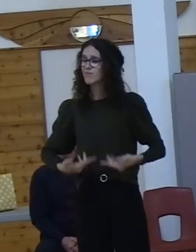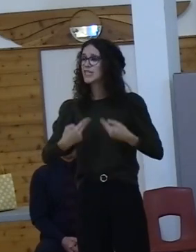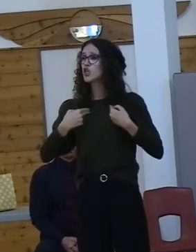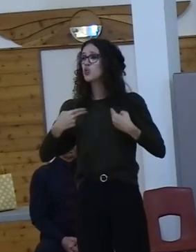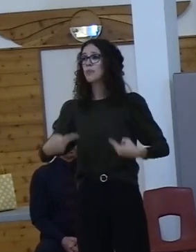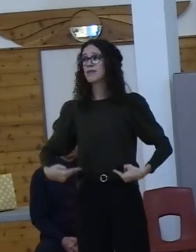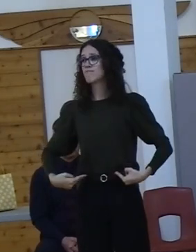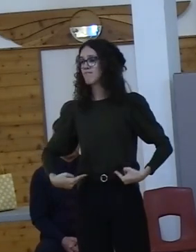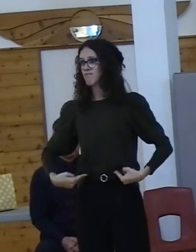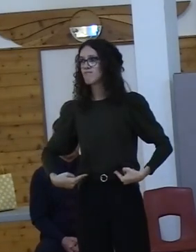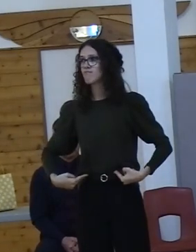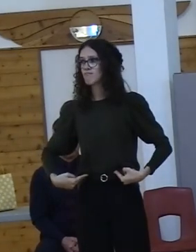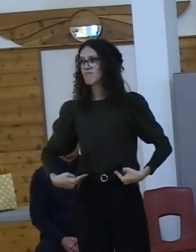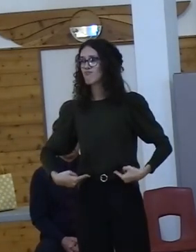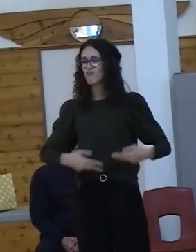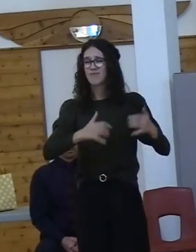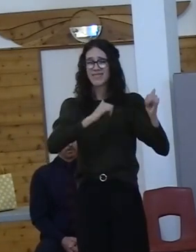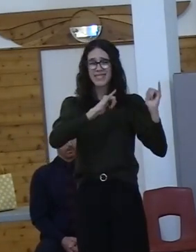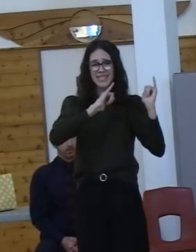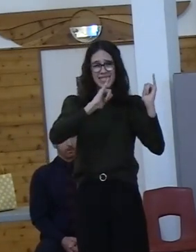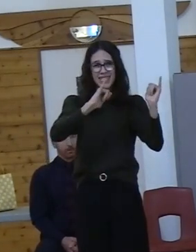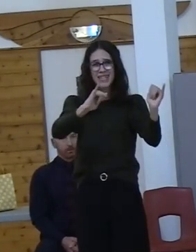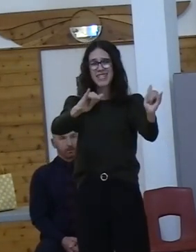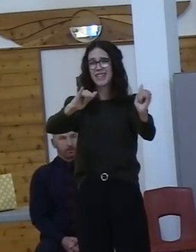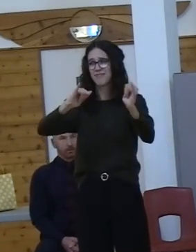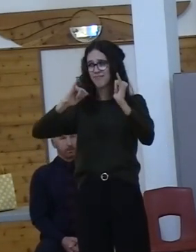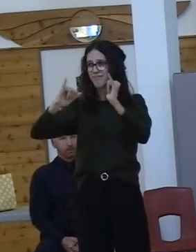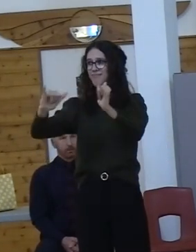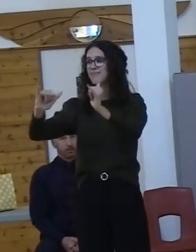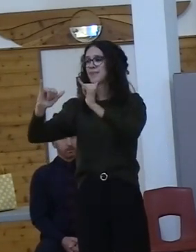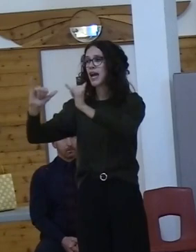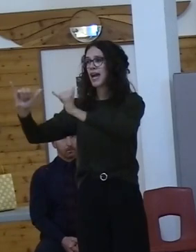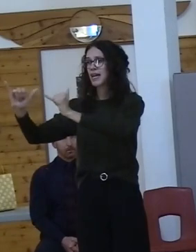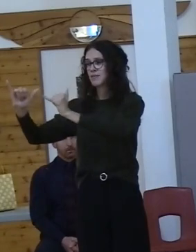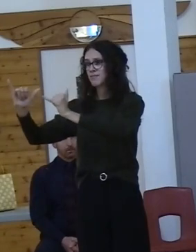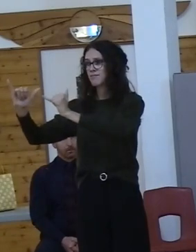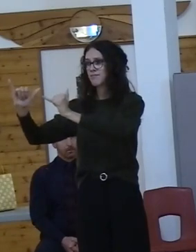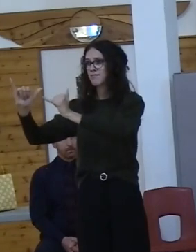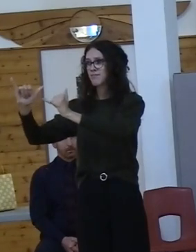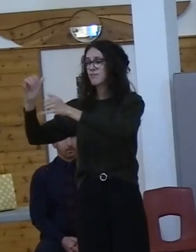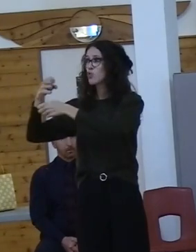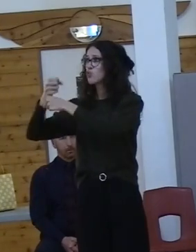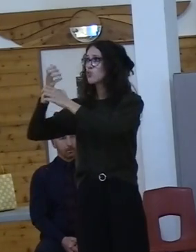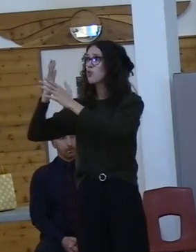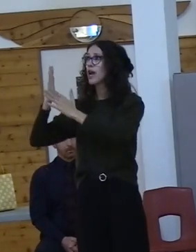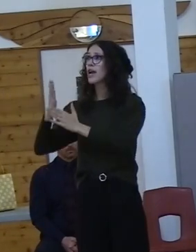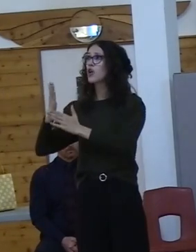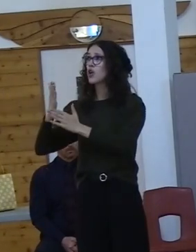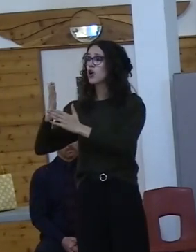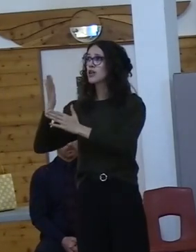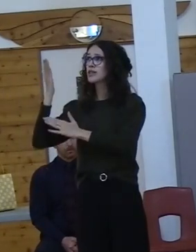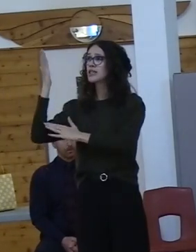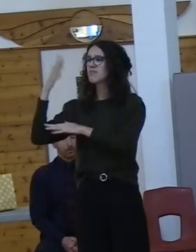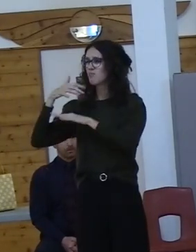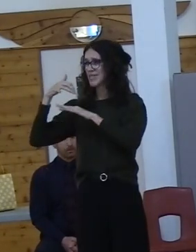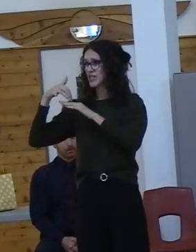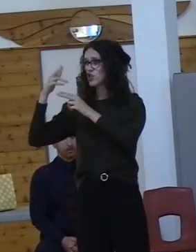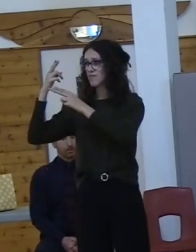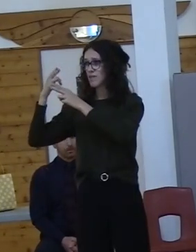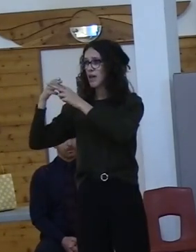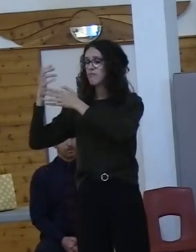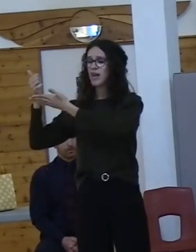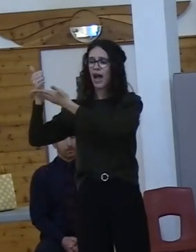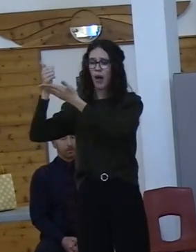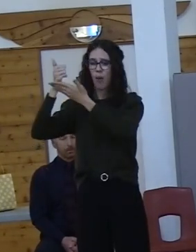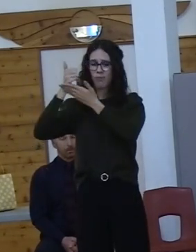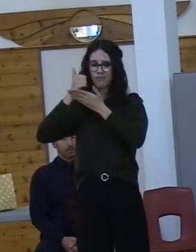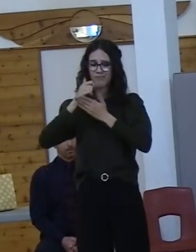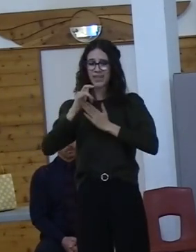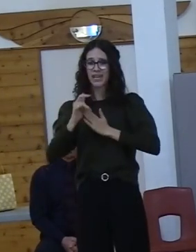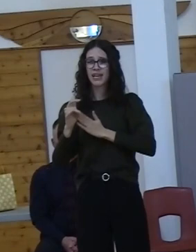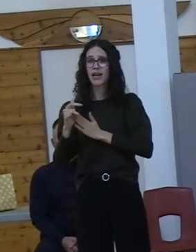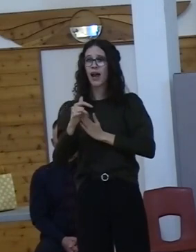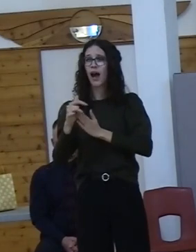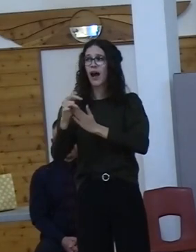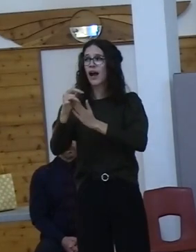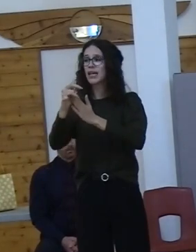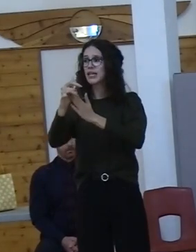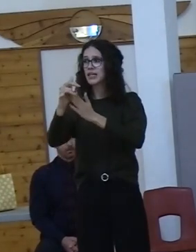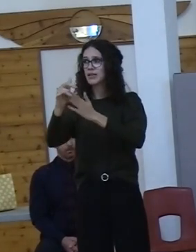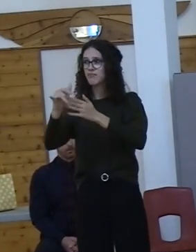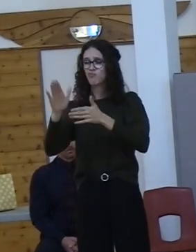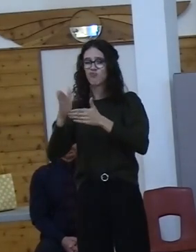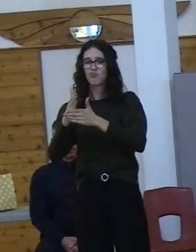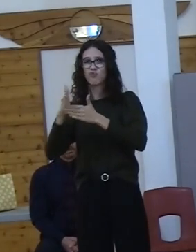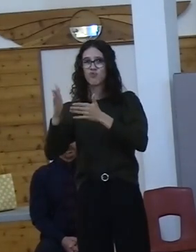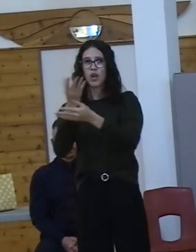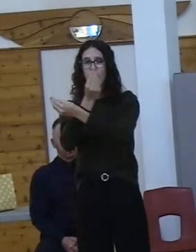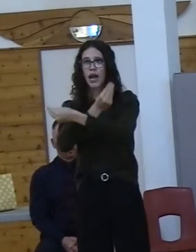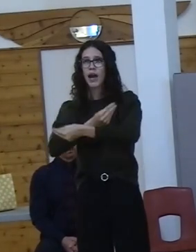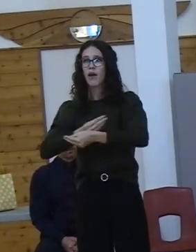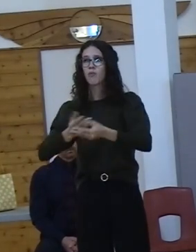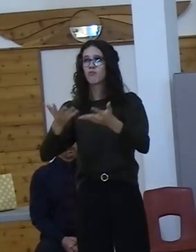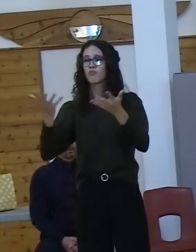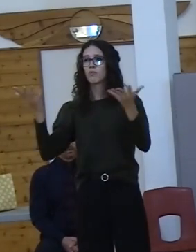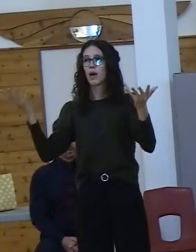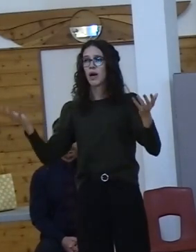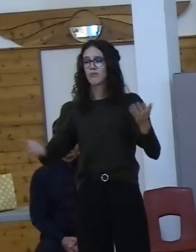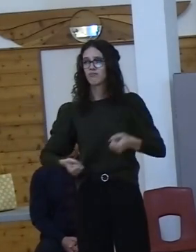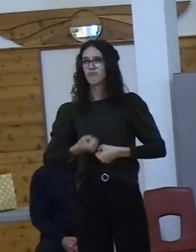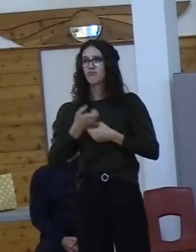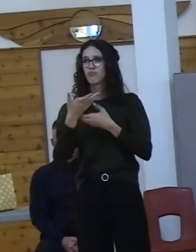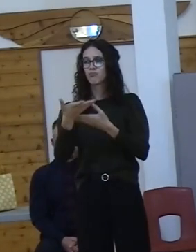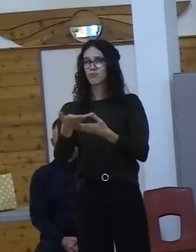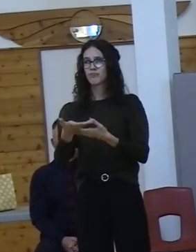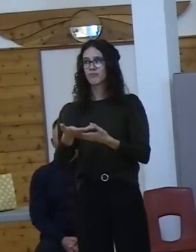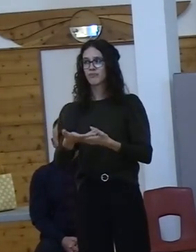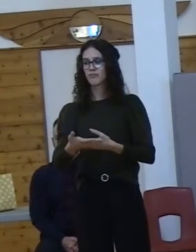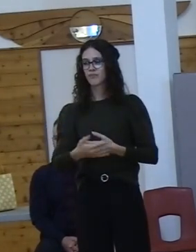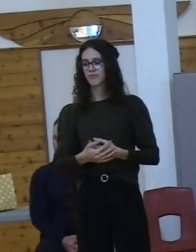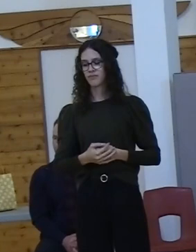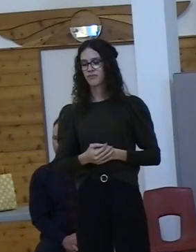And we ask creator, kokumel mo'sumel, to help us in our attorneys, to help us in the words that we share with one another.